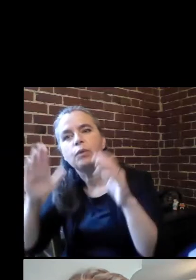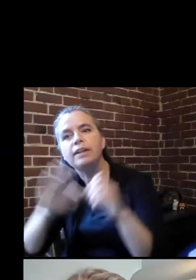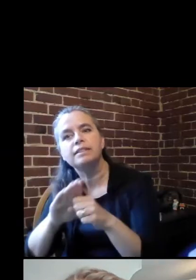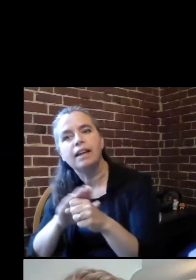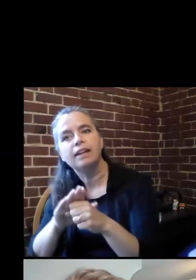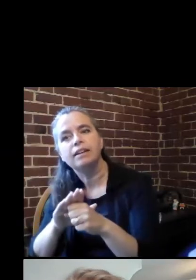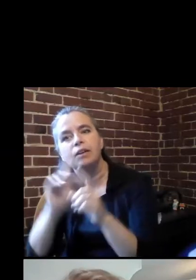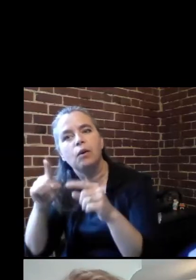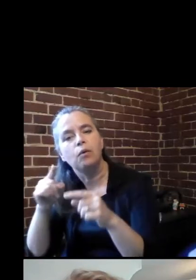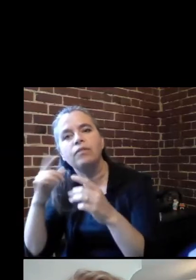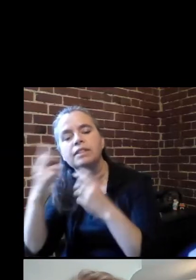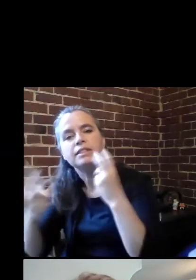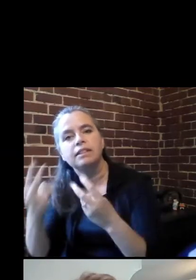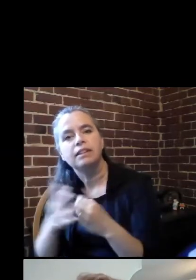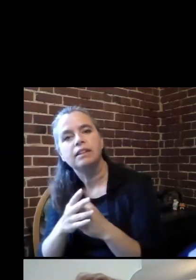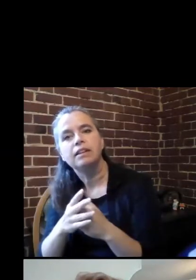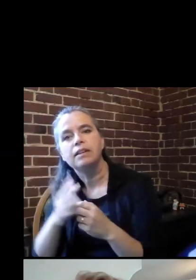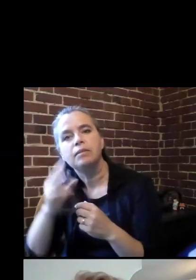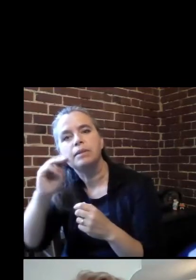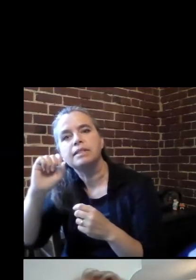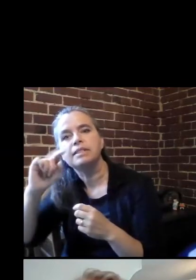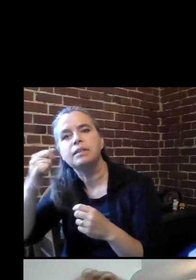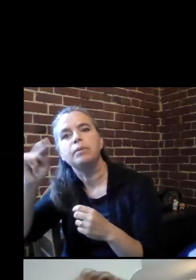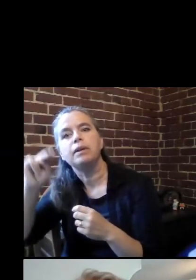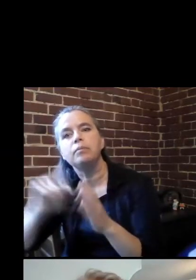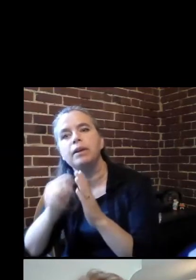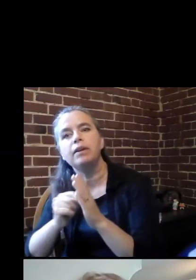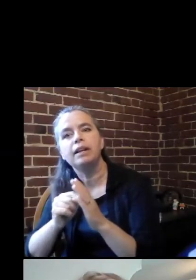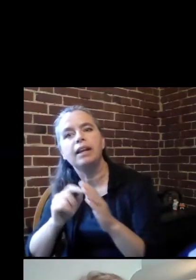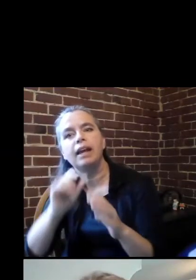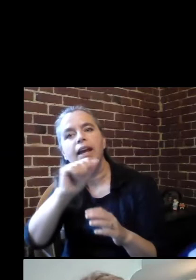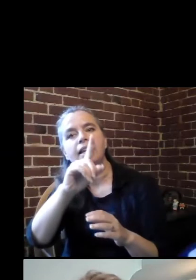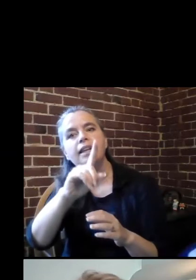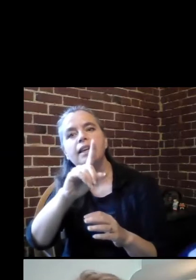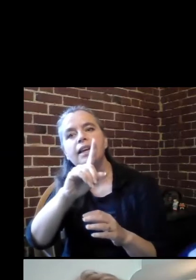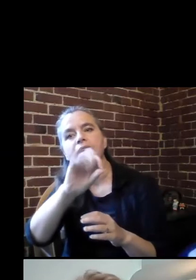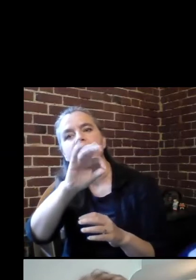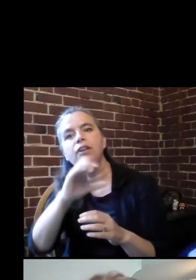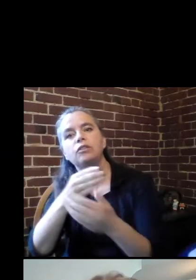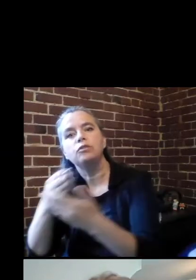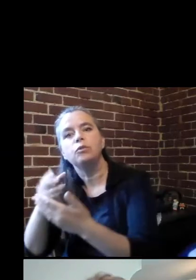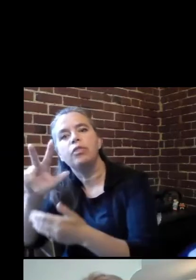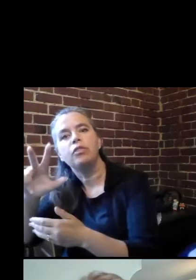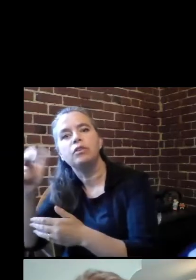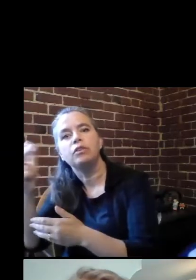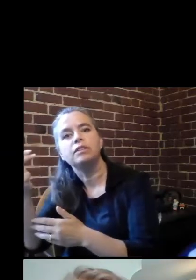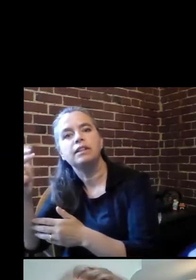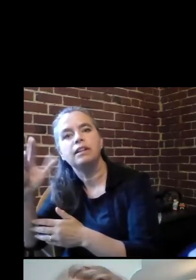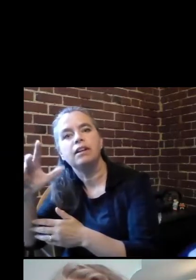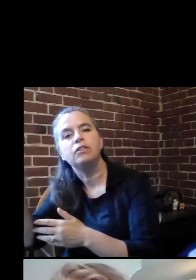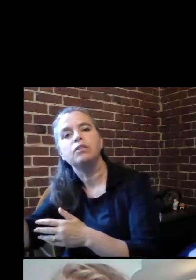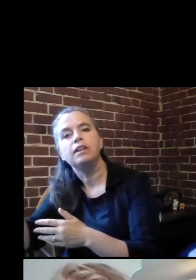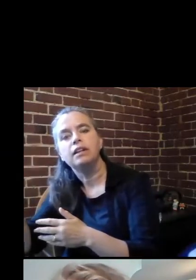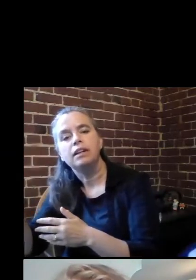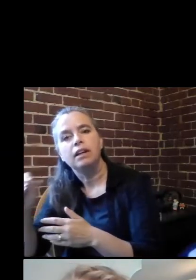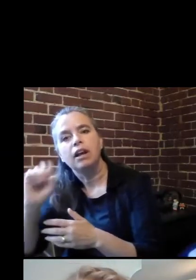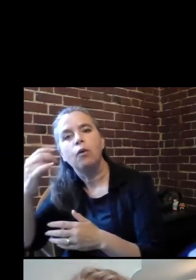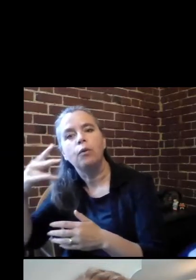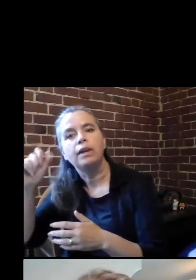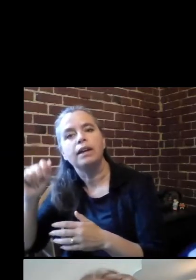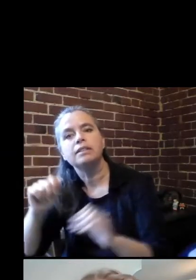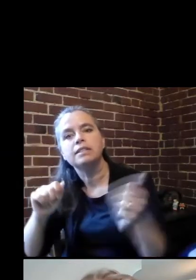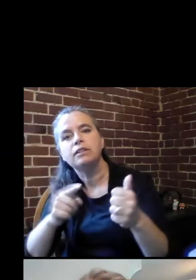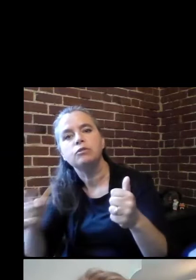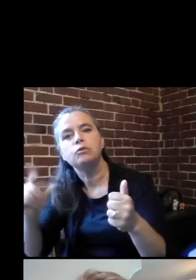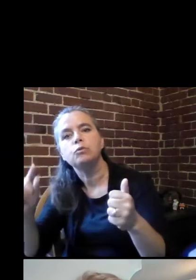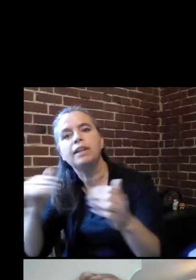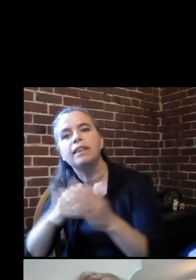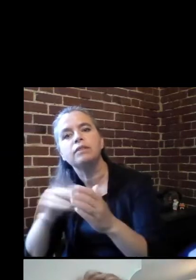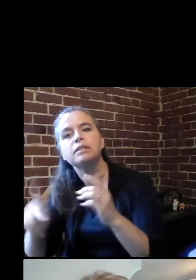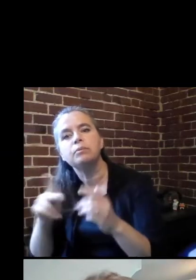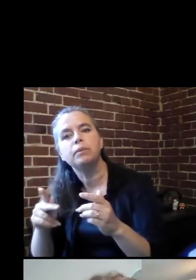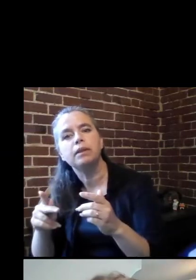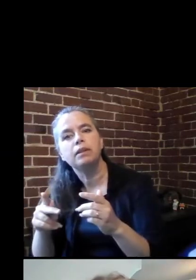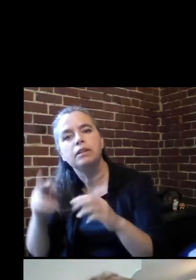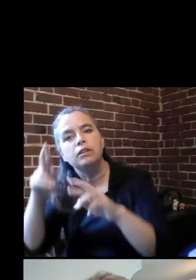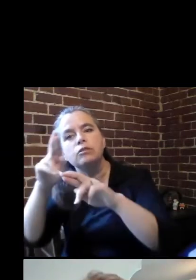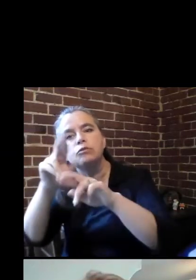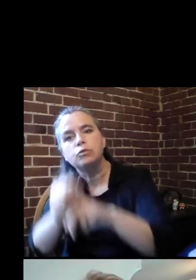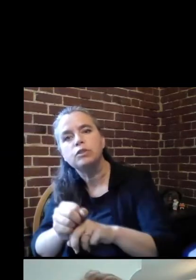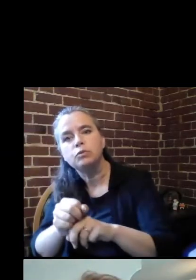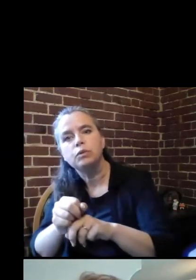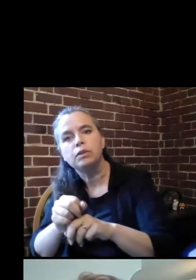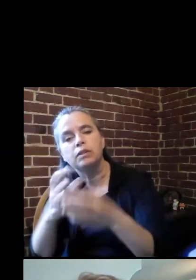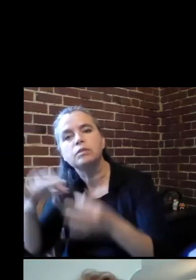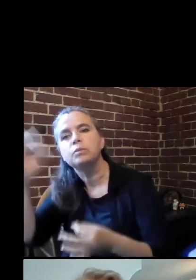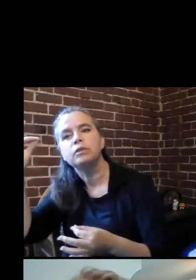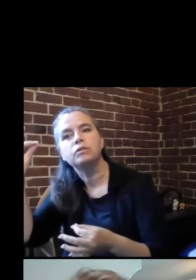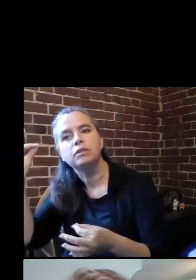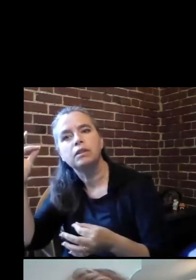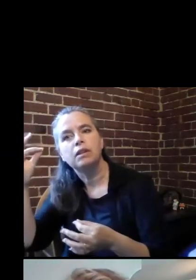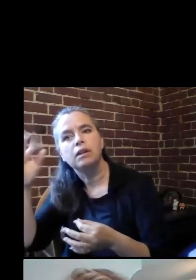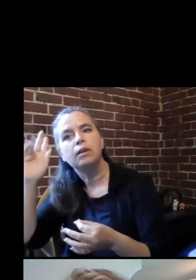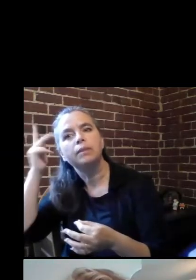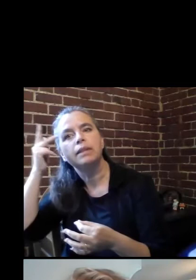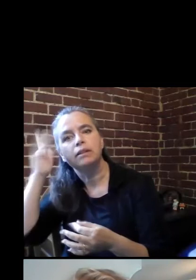Mississippian period is AD 900 to 1300. Cahokia is a city of 10 to 20,000 people. It is the ritual, spiritual, political center of the Mississippian world.